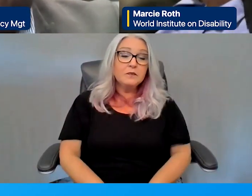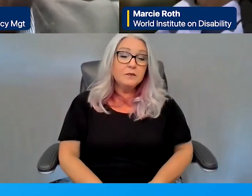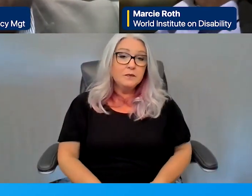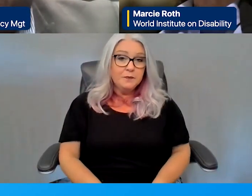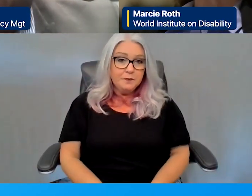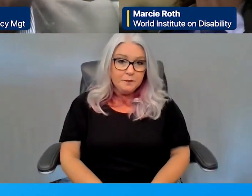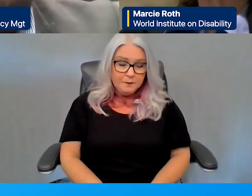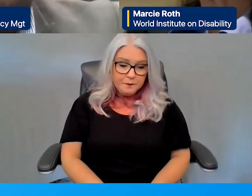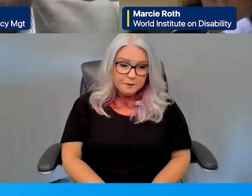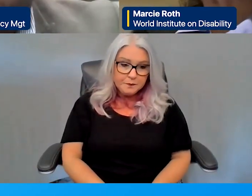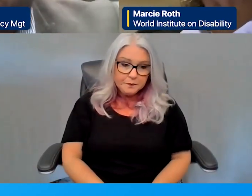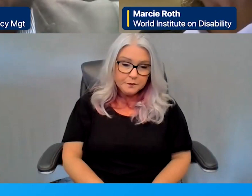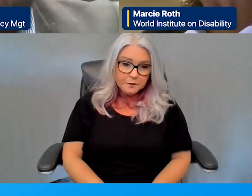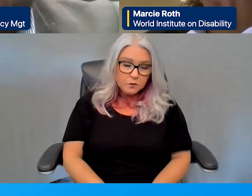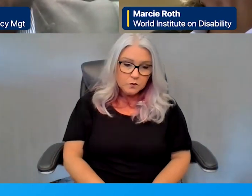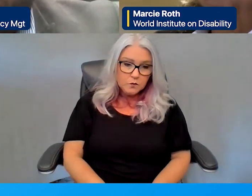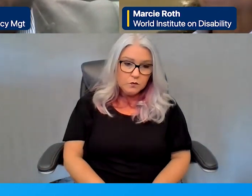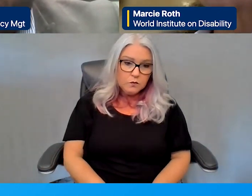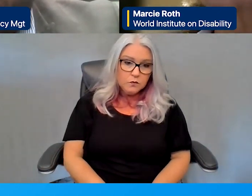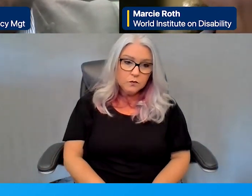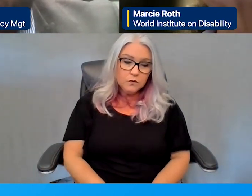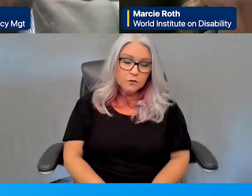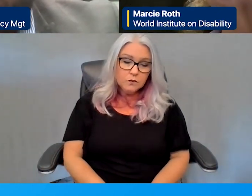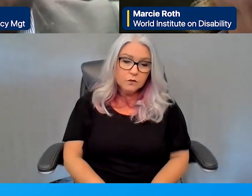say there have been -- there has